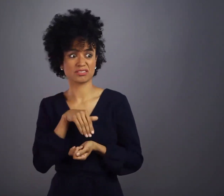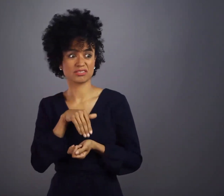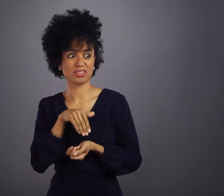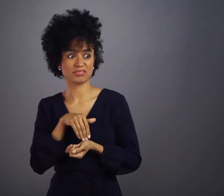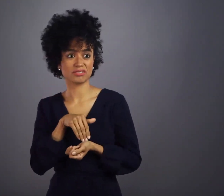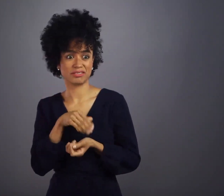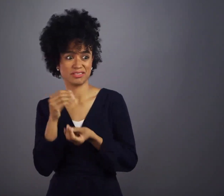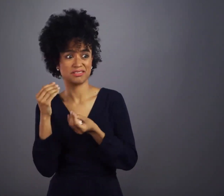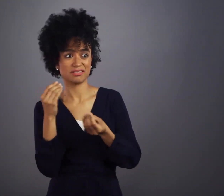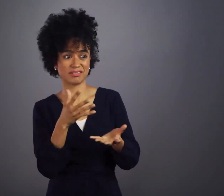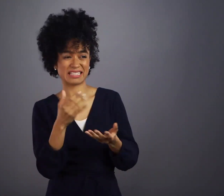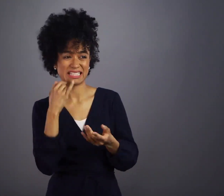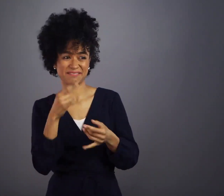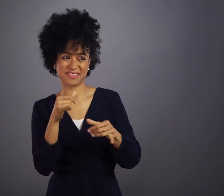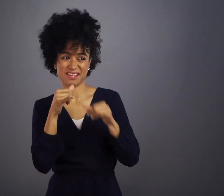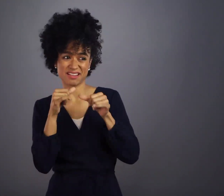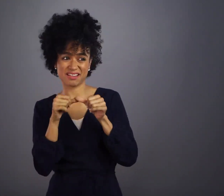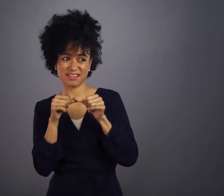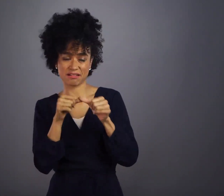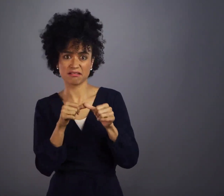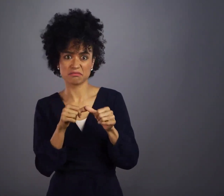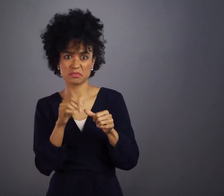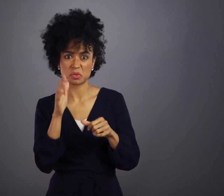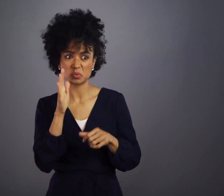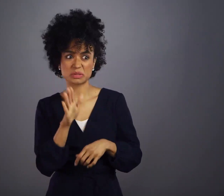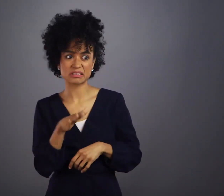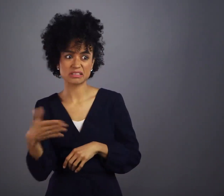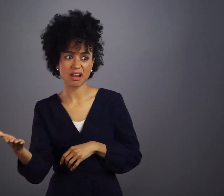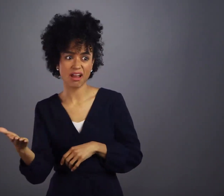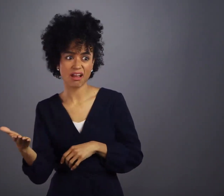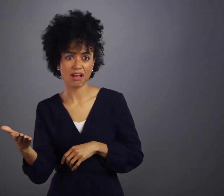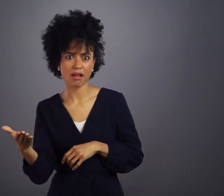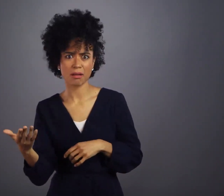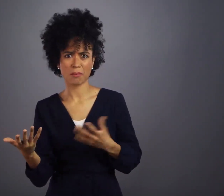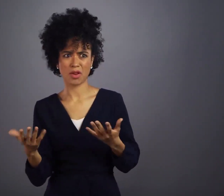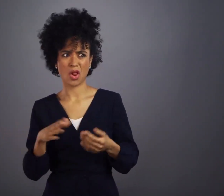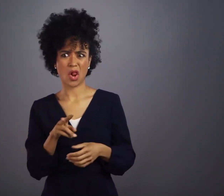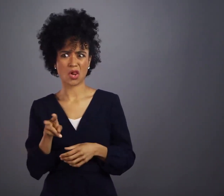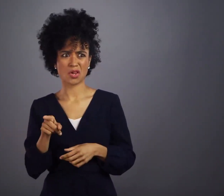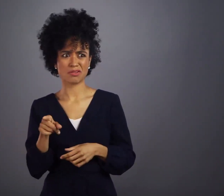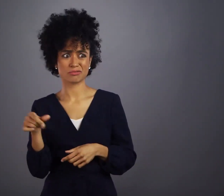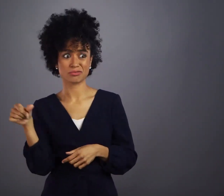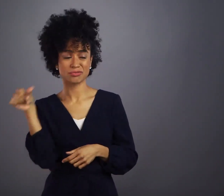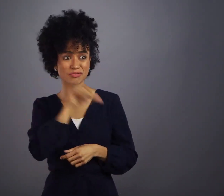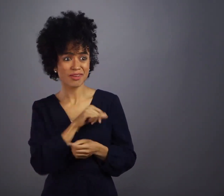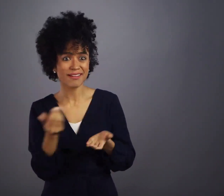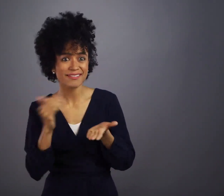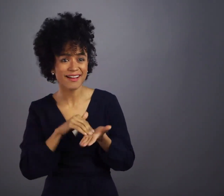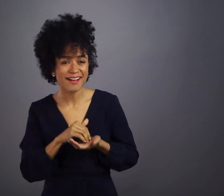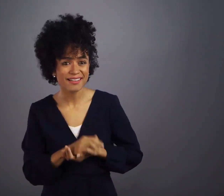"The doctor told him that if he ever drank again it would kill him, but there he is all lit up again."